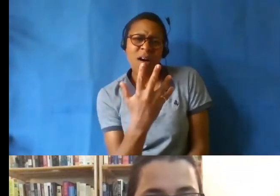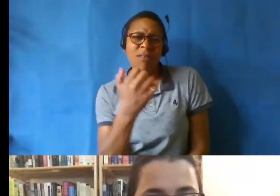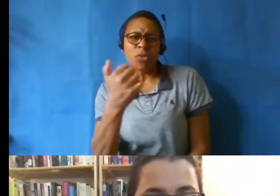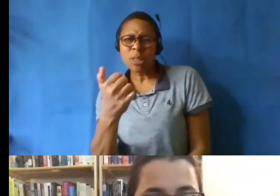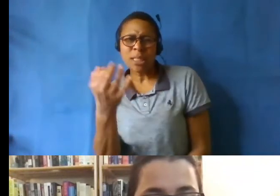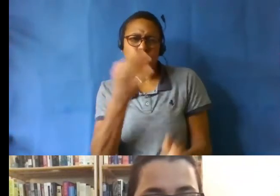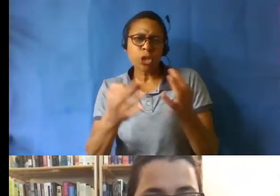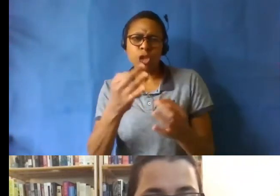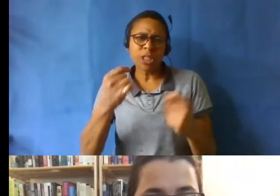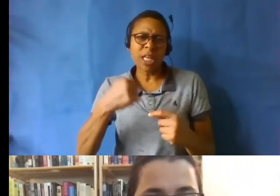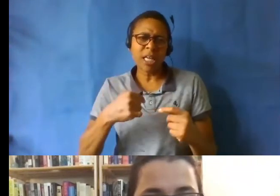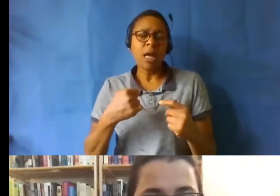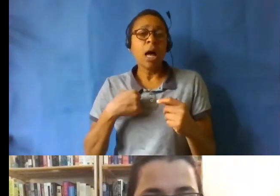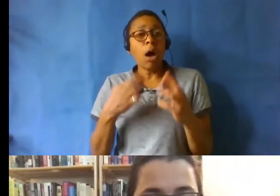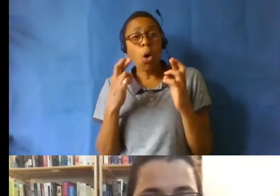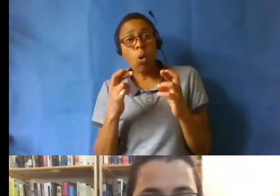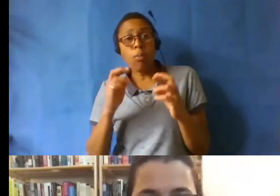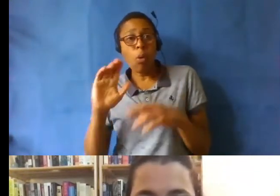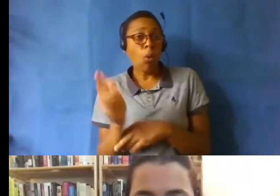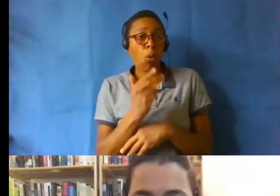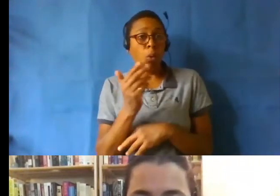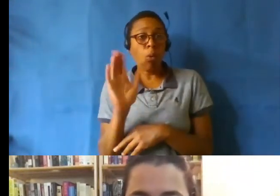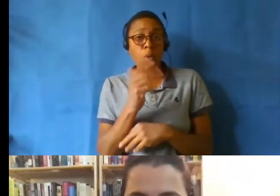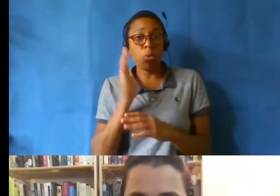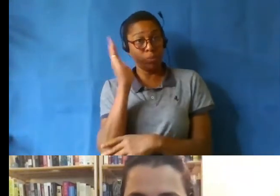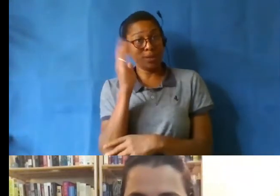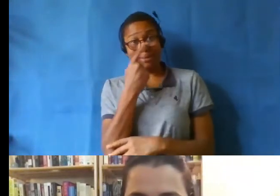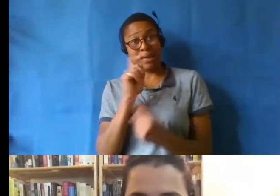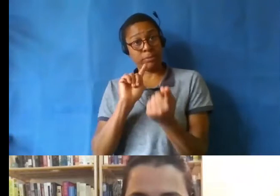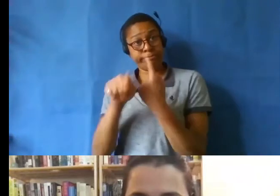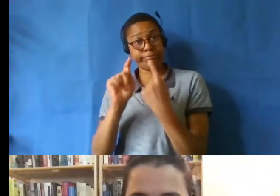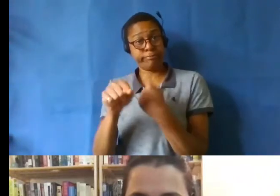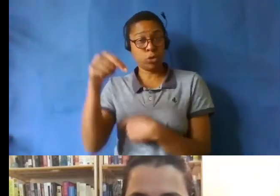hope all the presenters can briefly sort of address this here's the question how